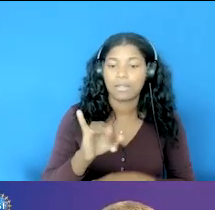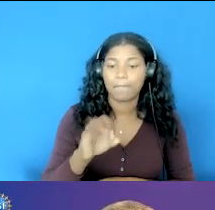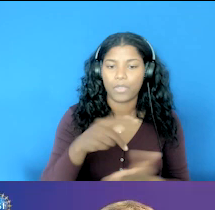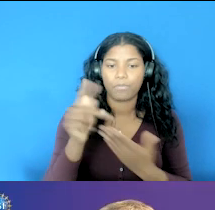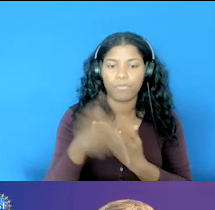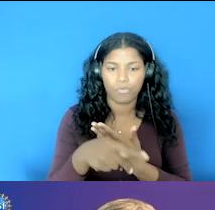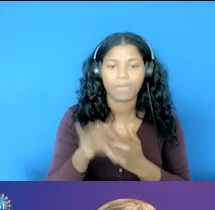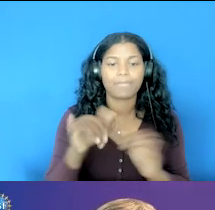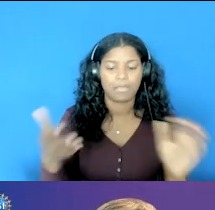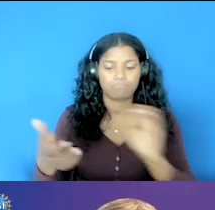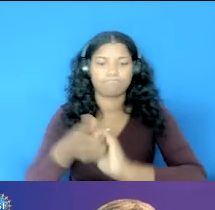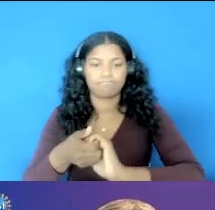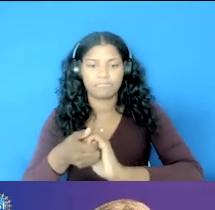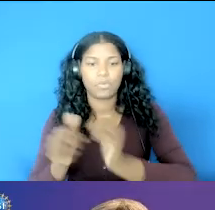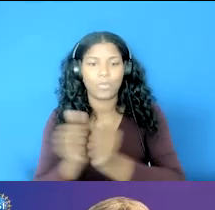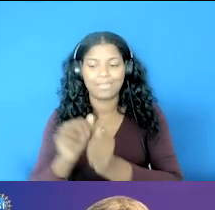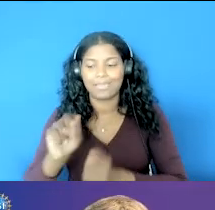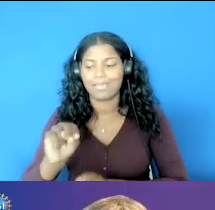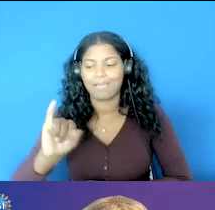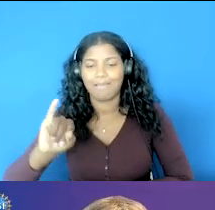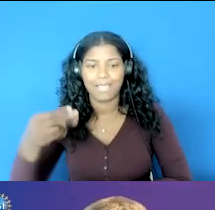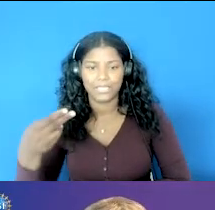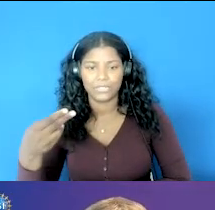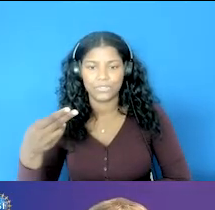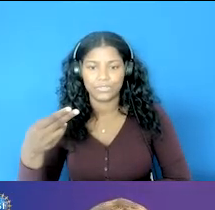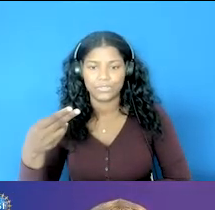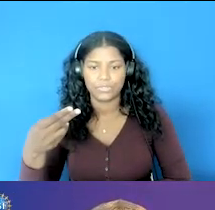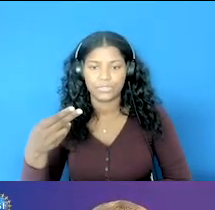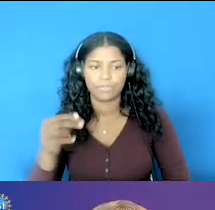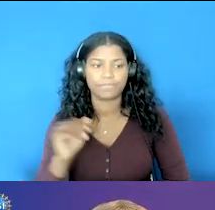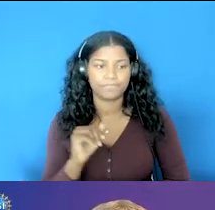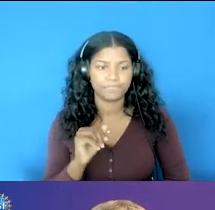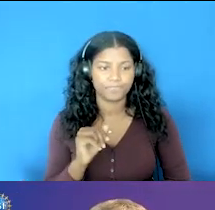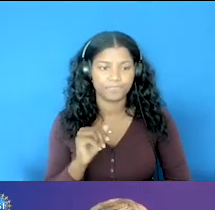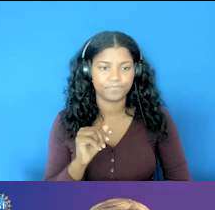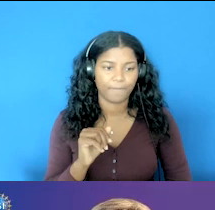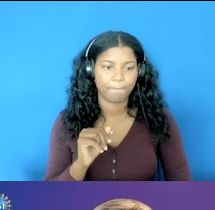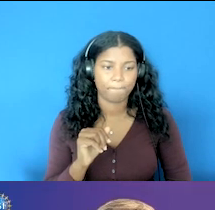And actually the NHGRI, National Human Genome Research Institute.